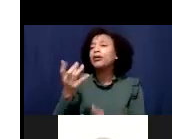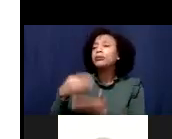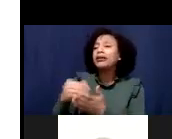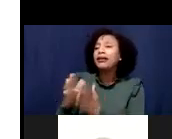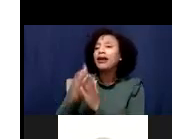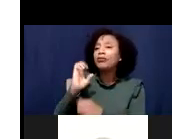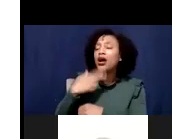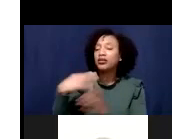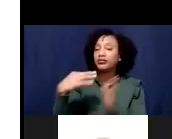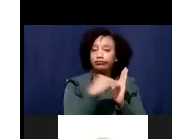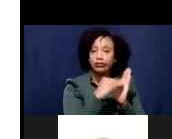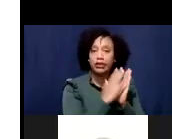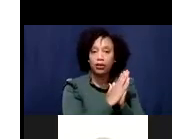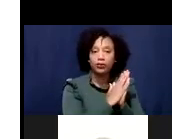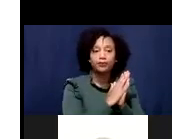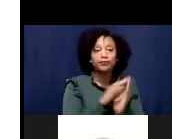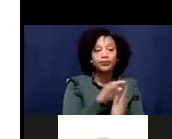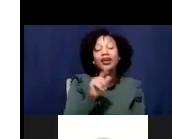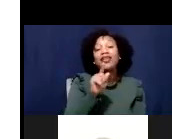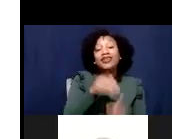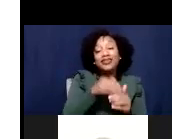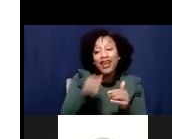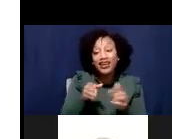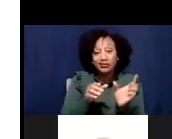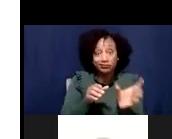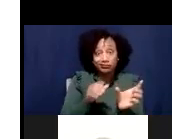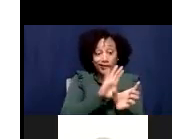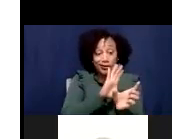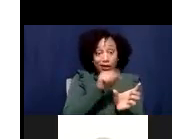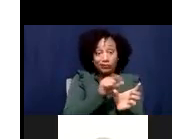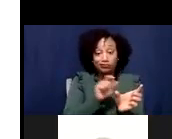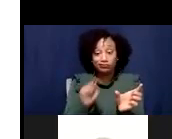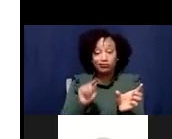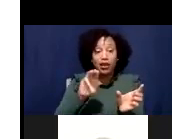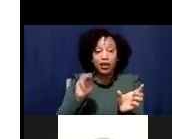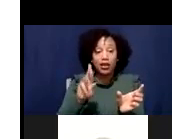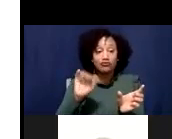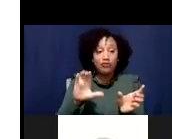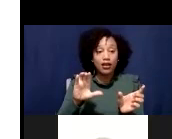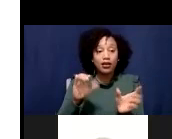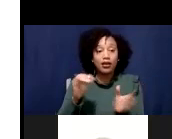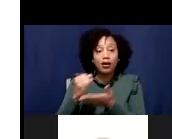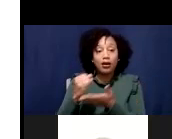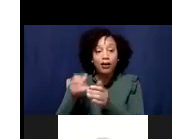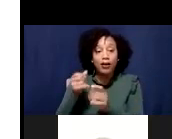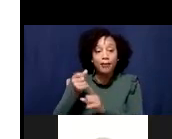followed by MRAC Arts Impact for Individuals grant. If MRAC is one of multiple funding sources